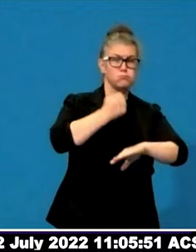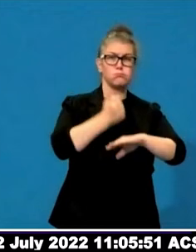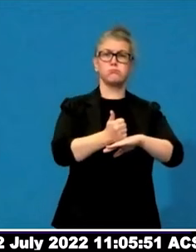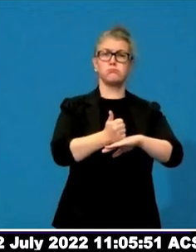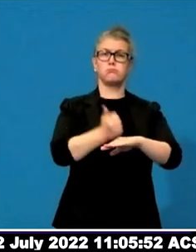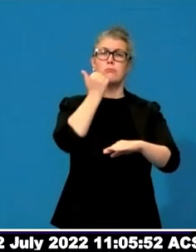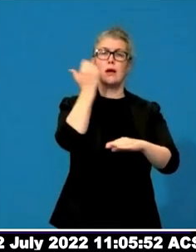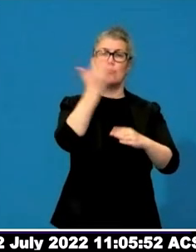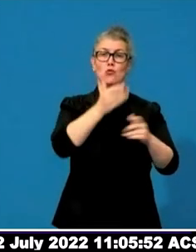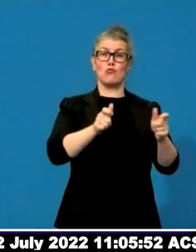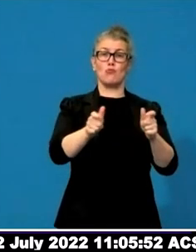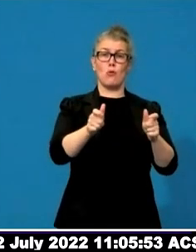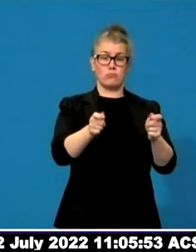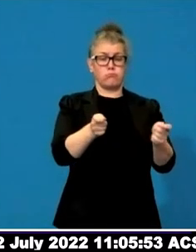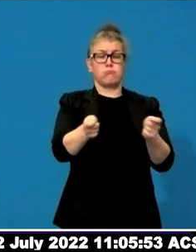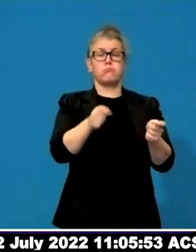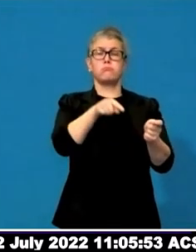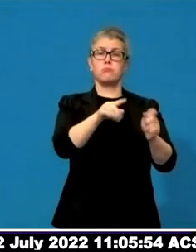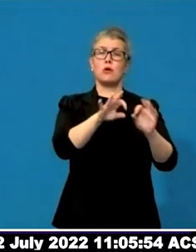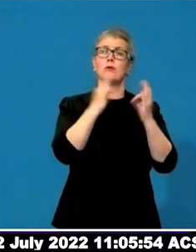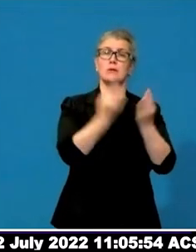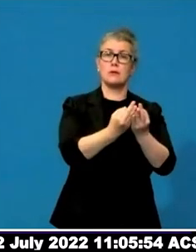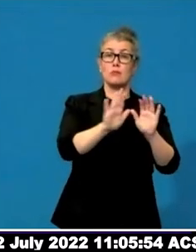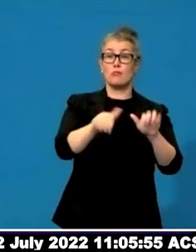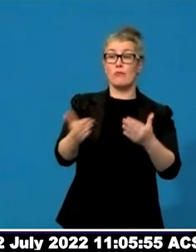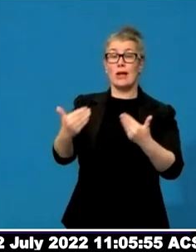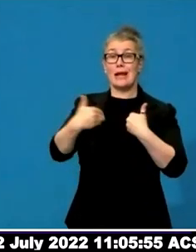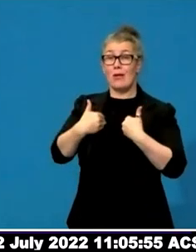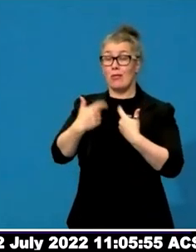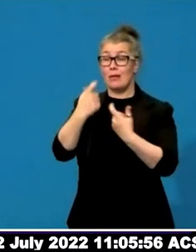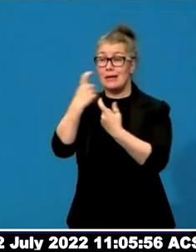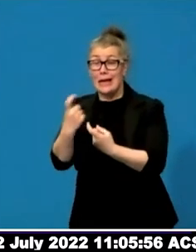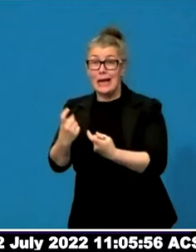that provide healthcare and disability services